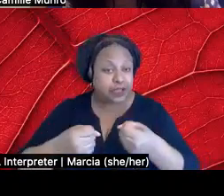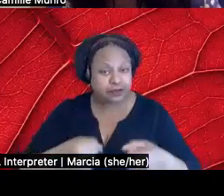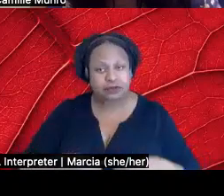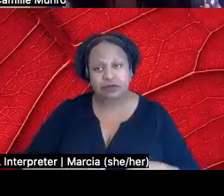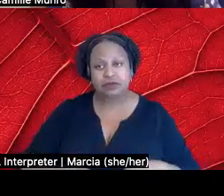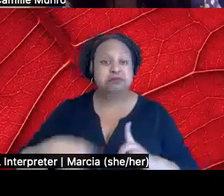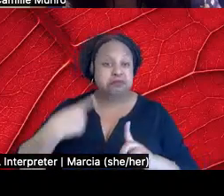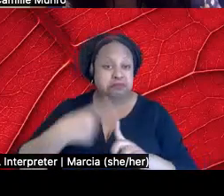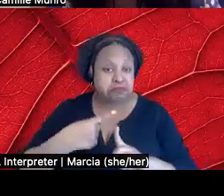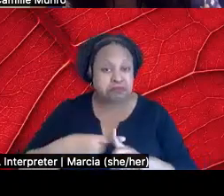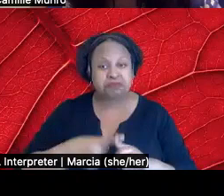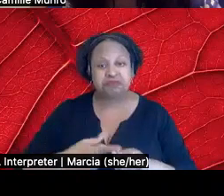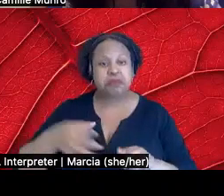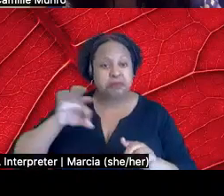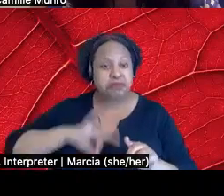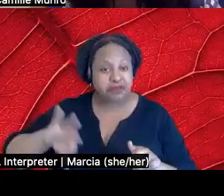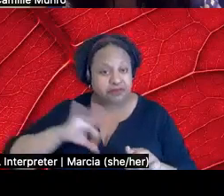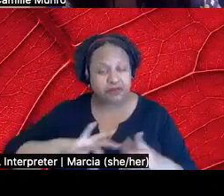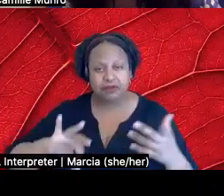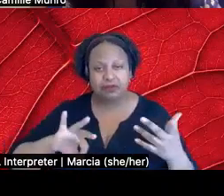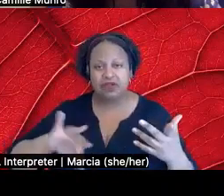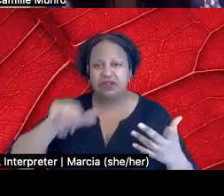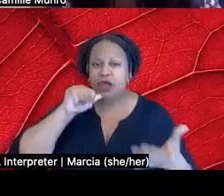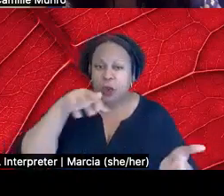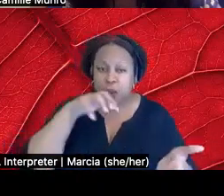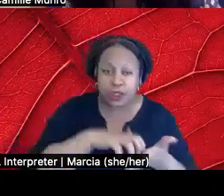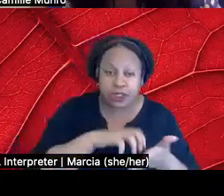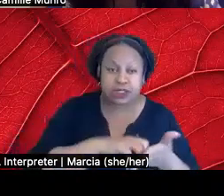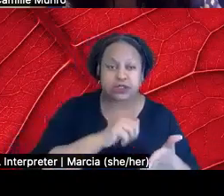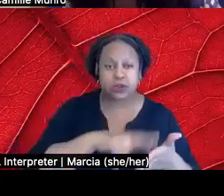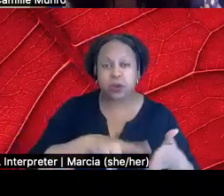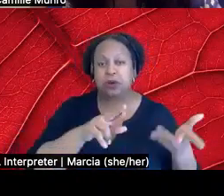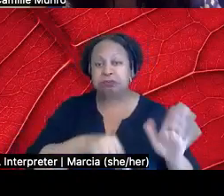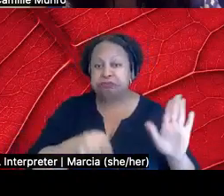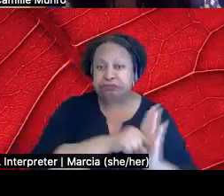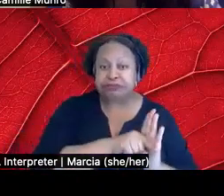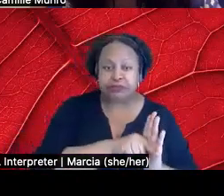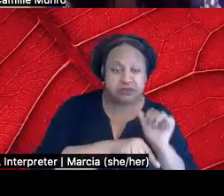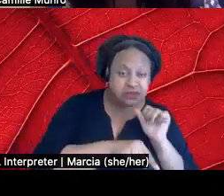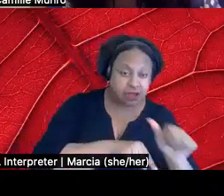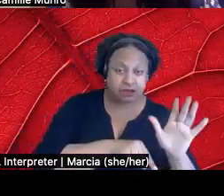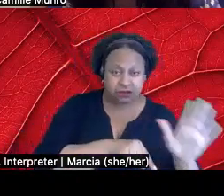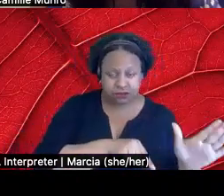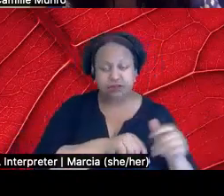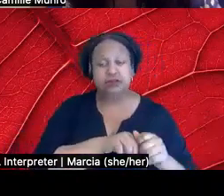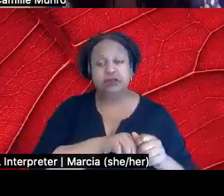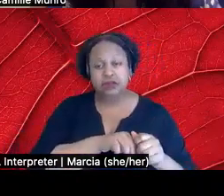And it kind of goes back to the earlier question. I think we can try to frame it like that.